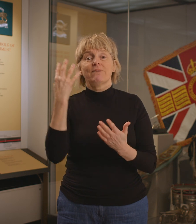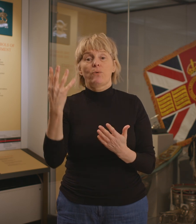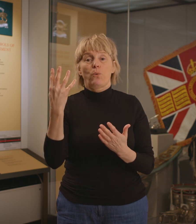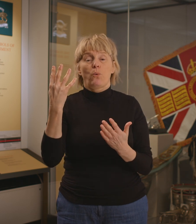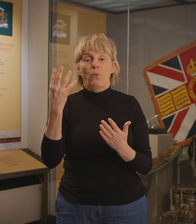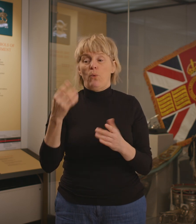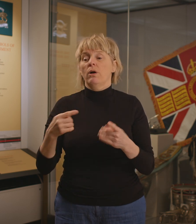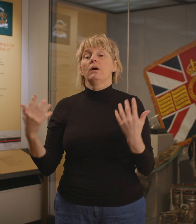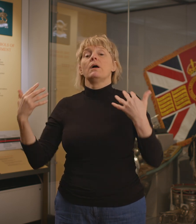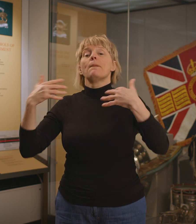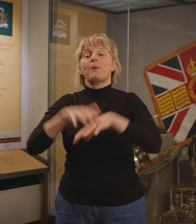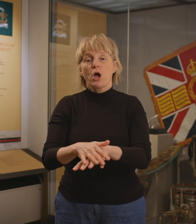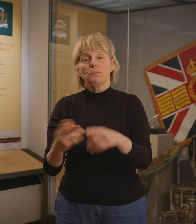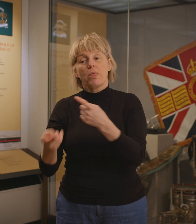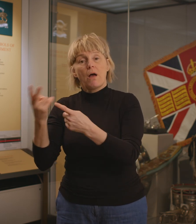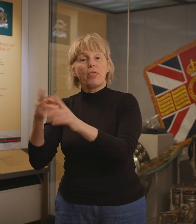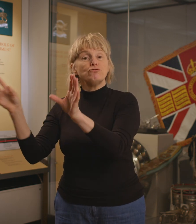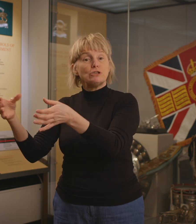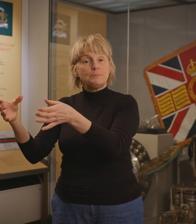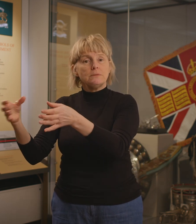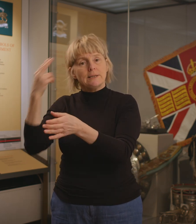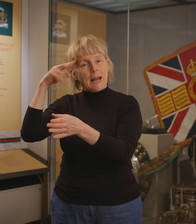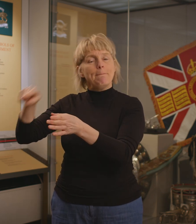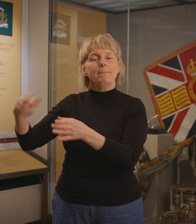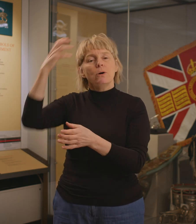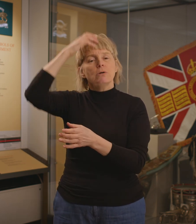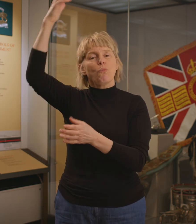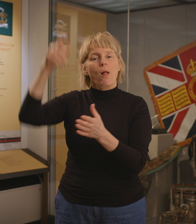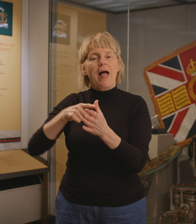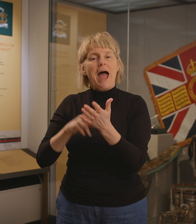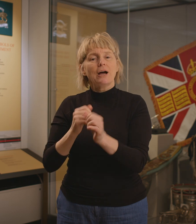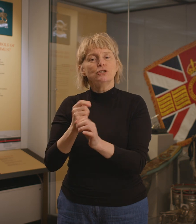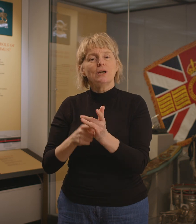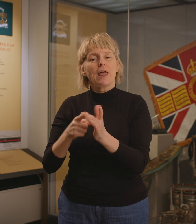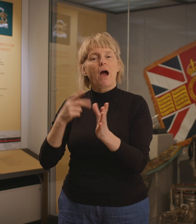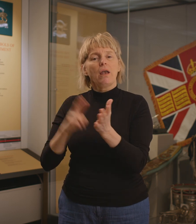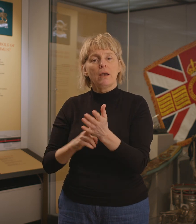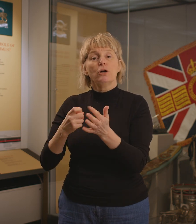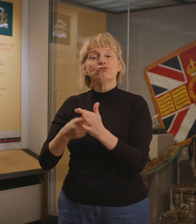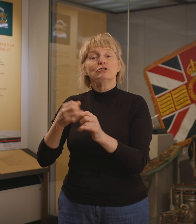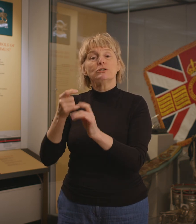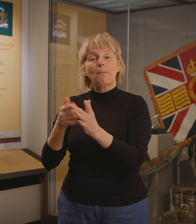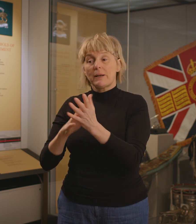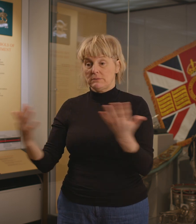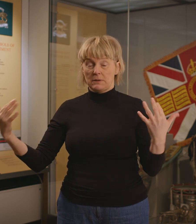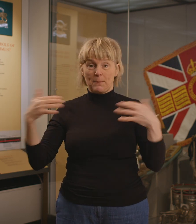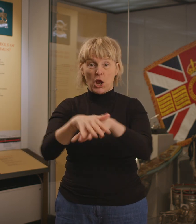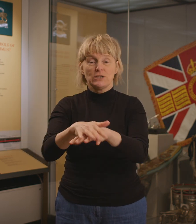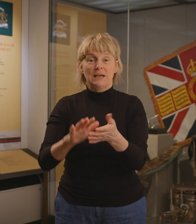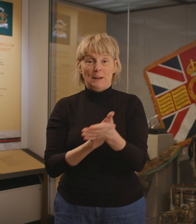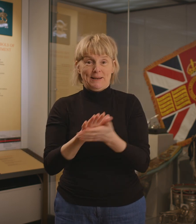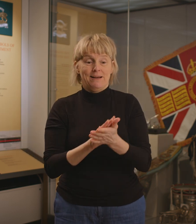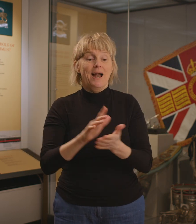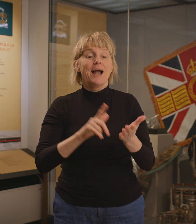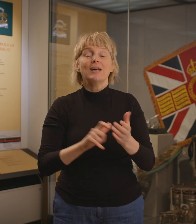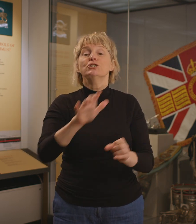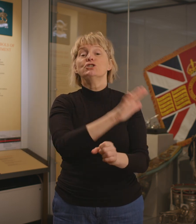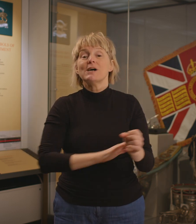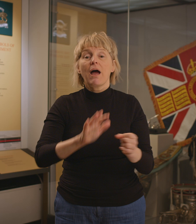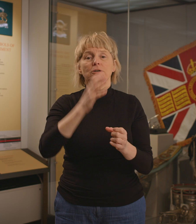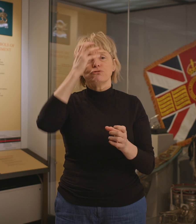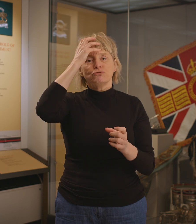on 1 September 1964, over 300 years since it was first formed.